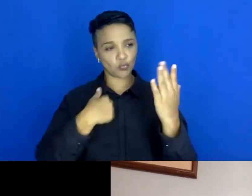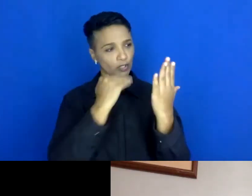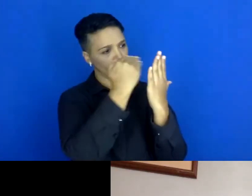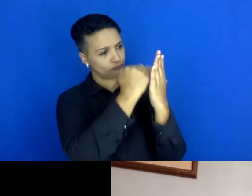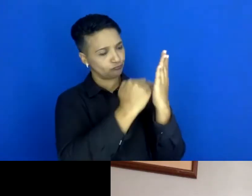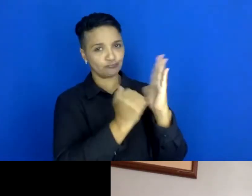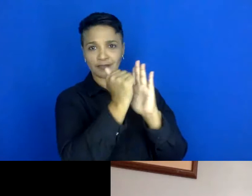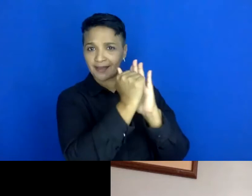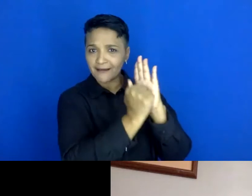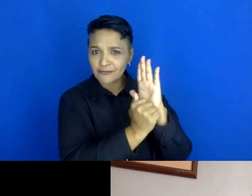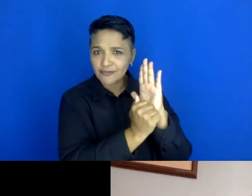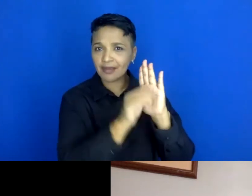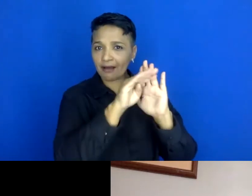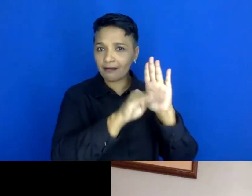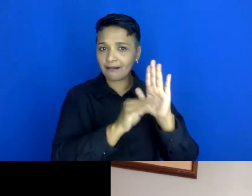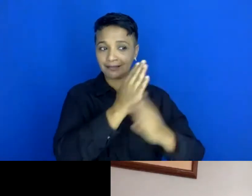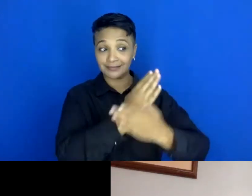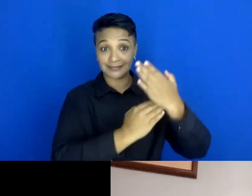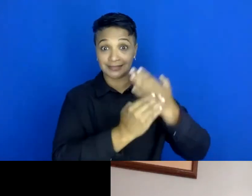but we are we are here now